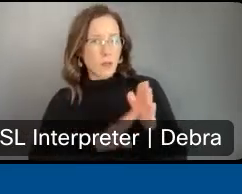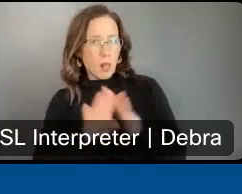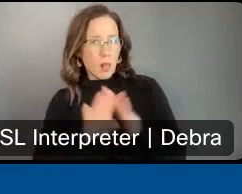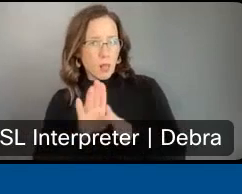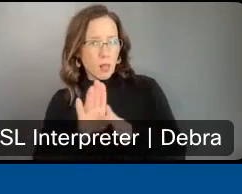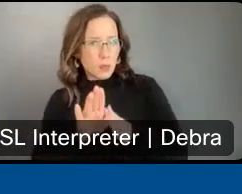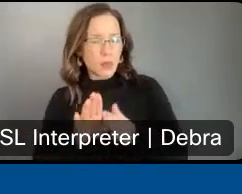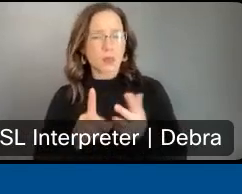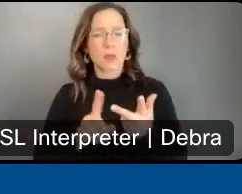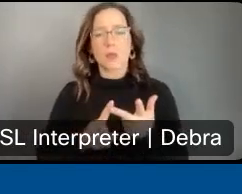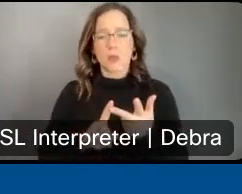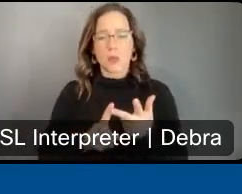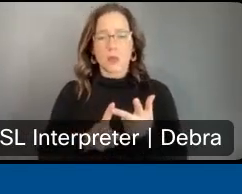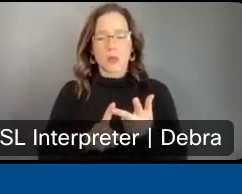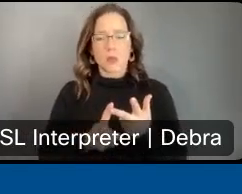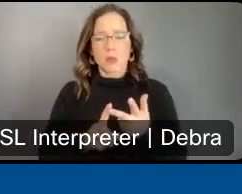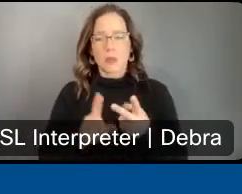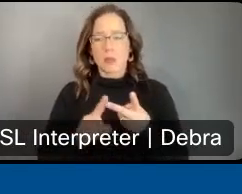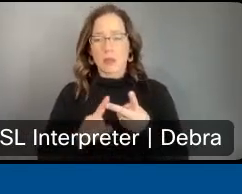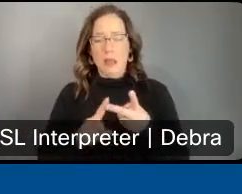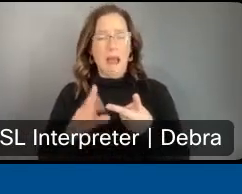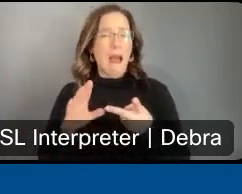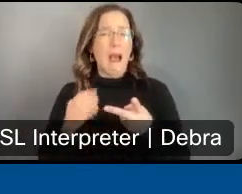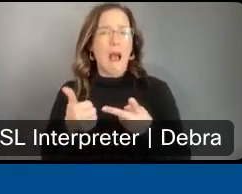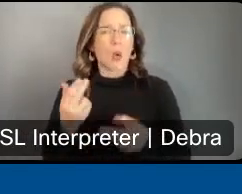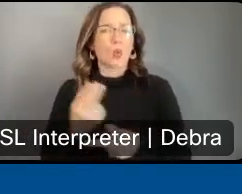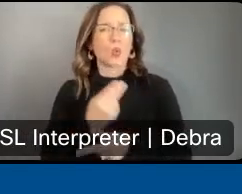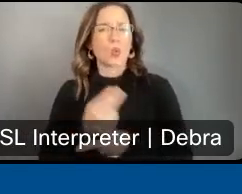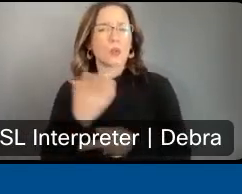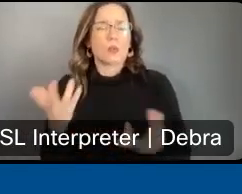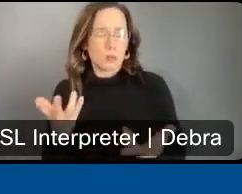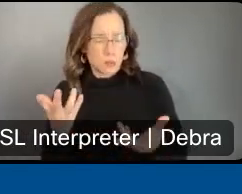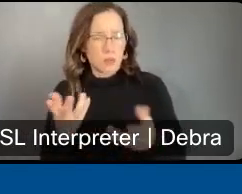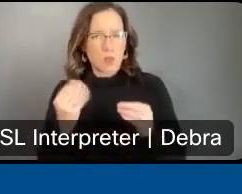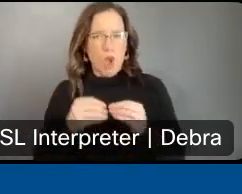Then we had a second one on how it's used, so we went into a lot more of the details.